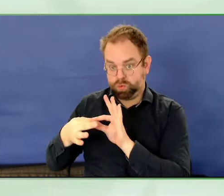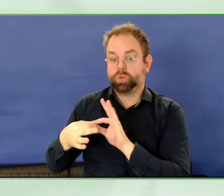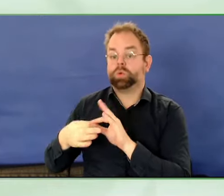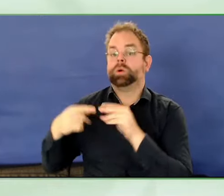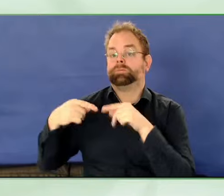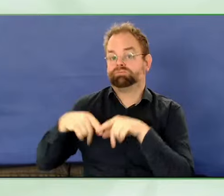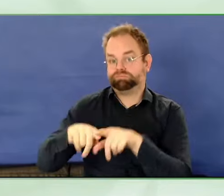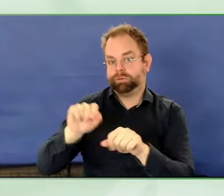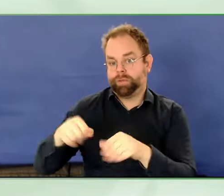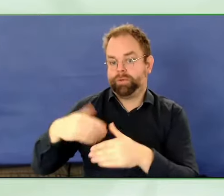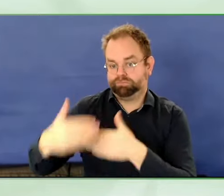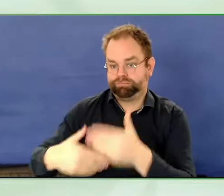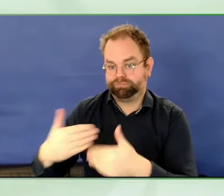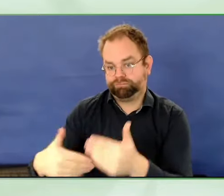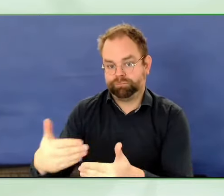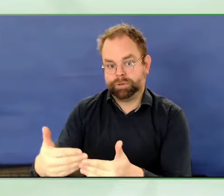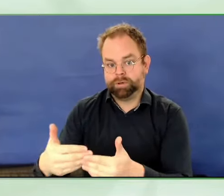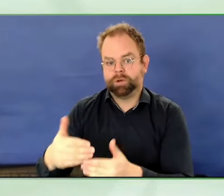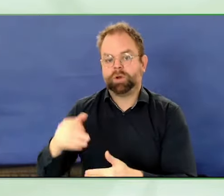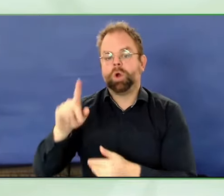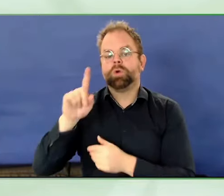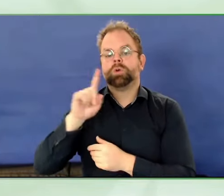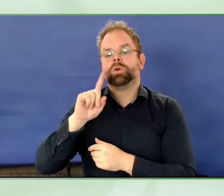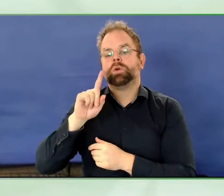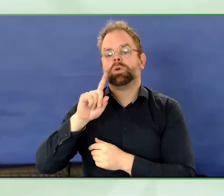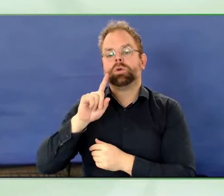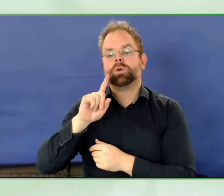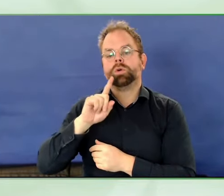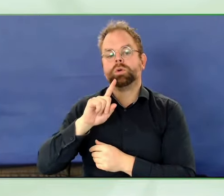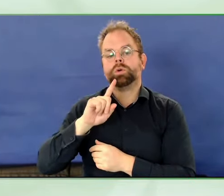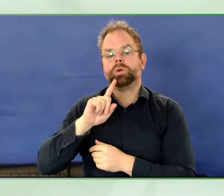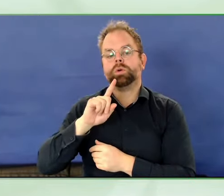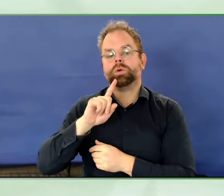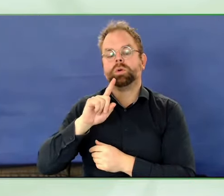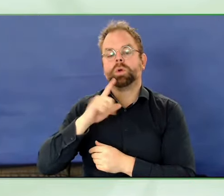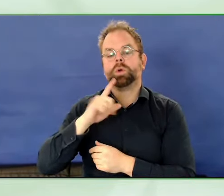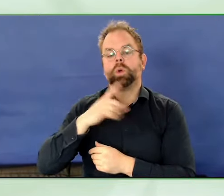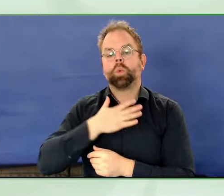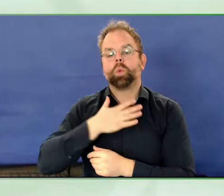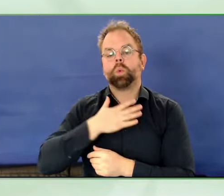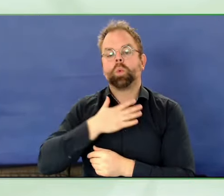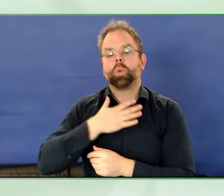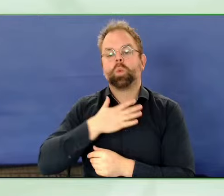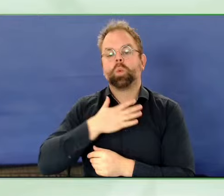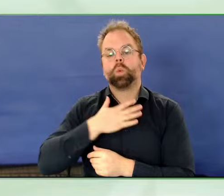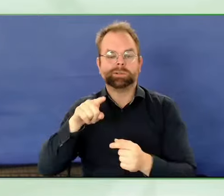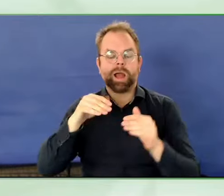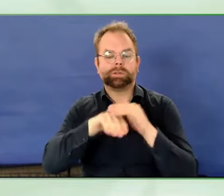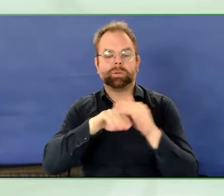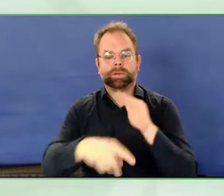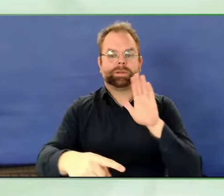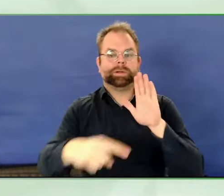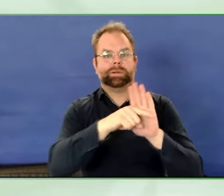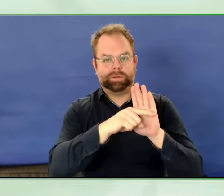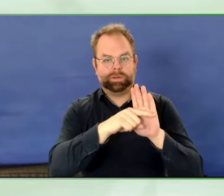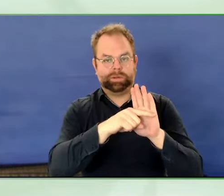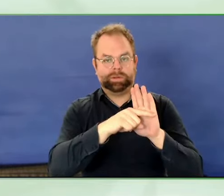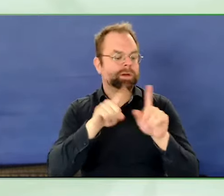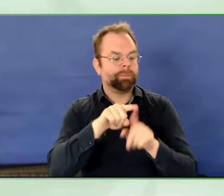What I mean by that is that instead of saying you have so-and-so disability so we need to